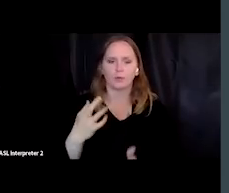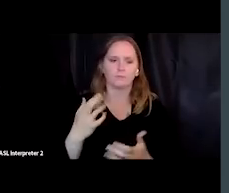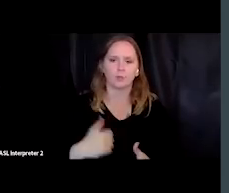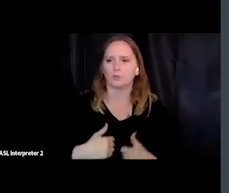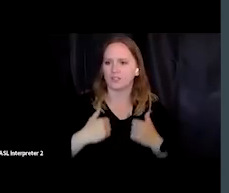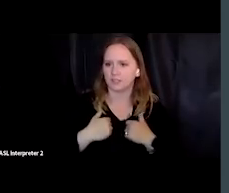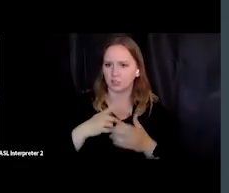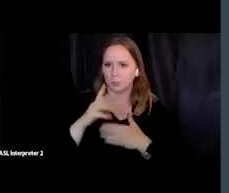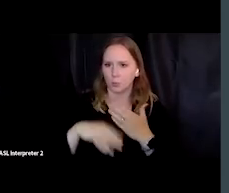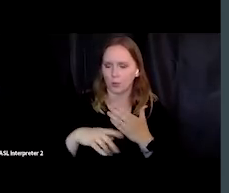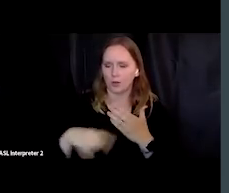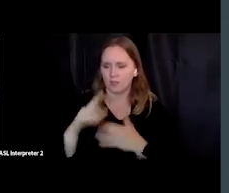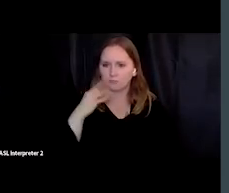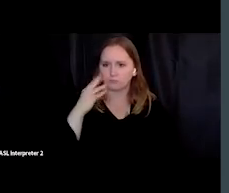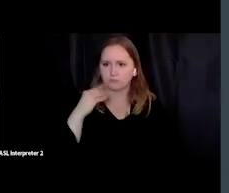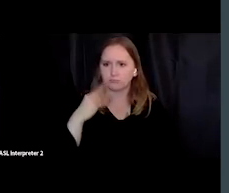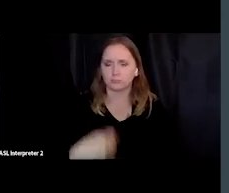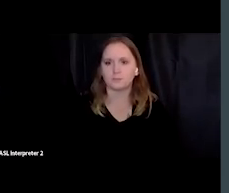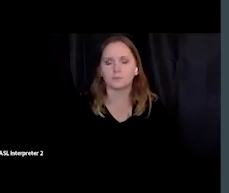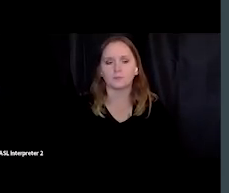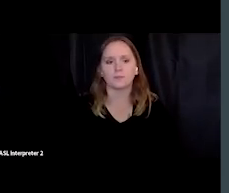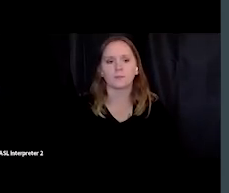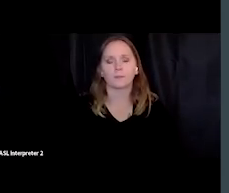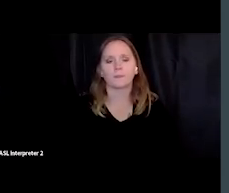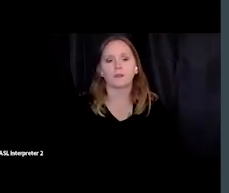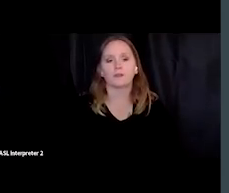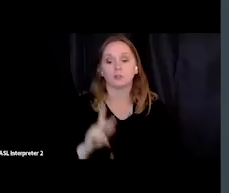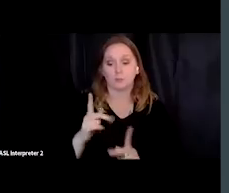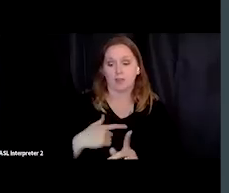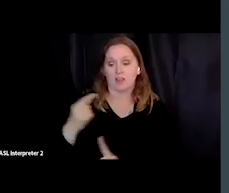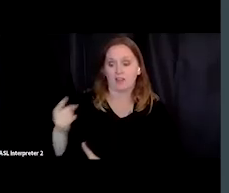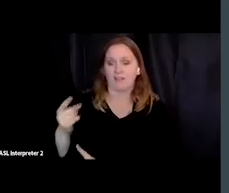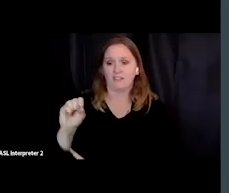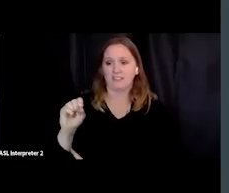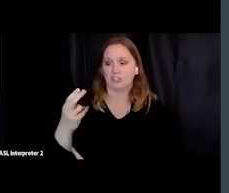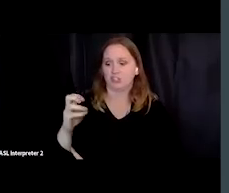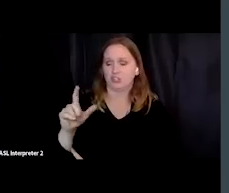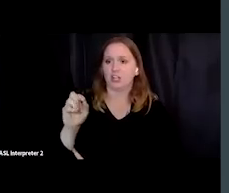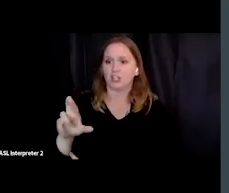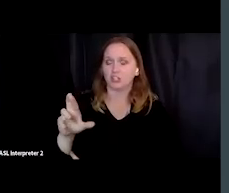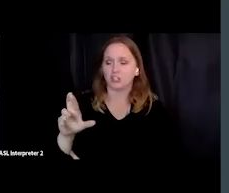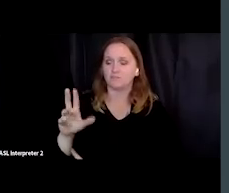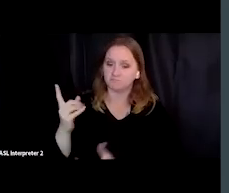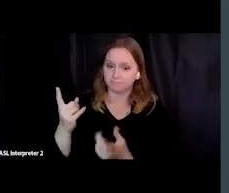So for folks who might live in shelters, they often are given as many people here might know a little locker to store their personal belongings.